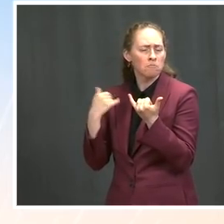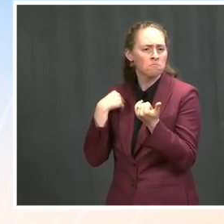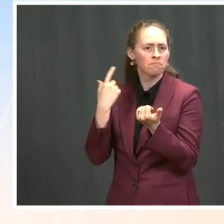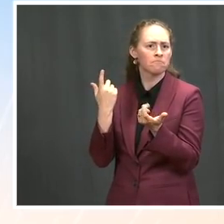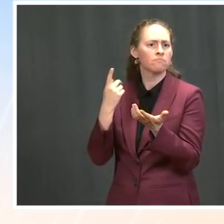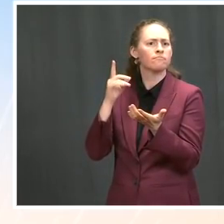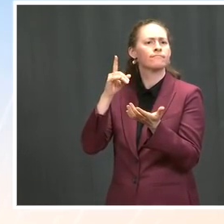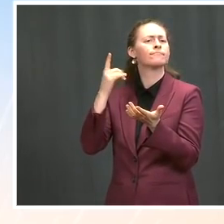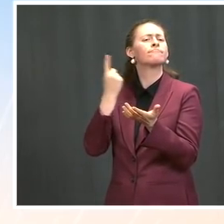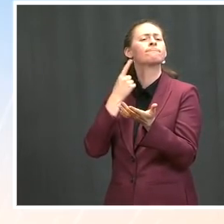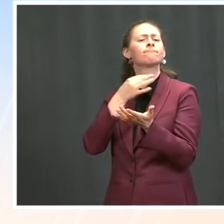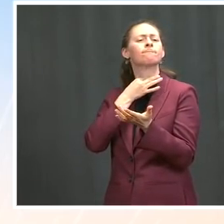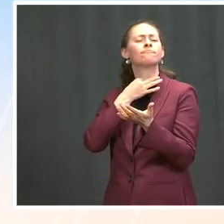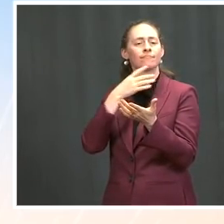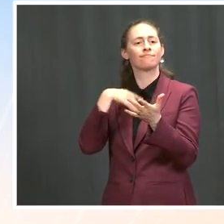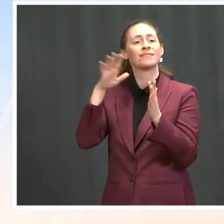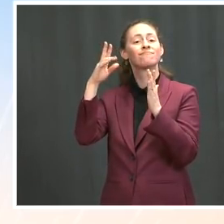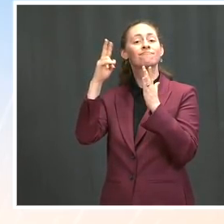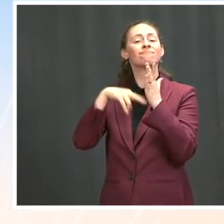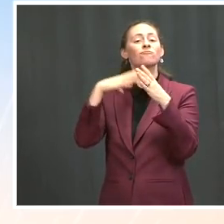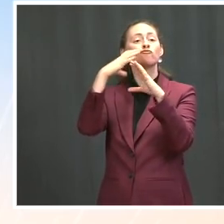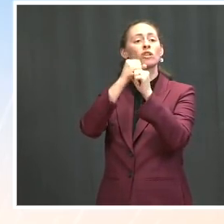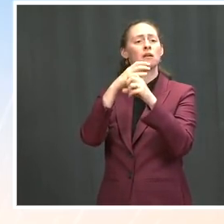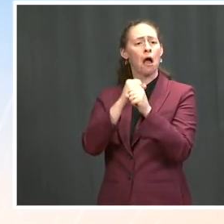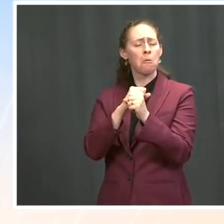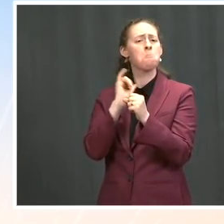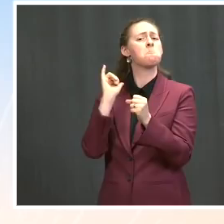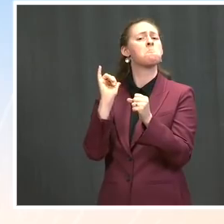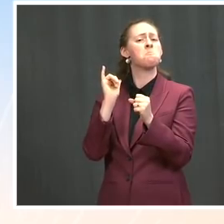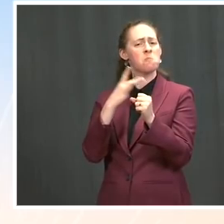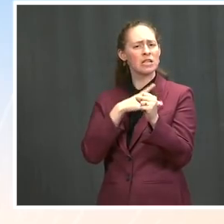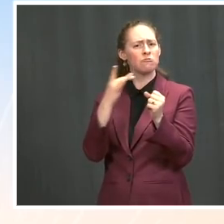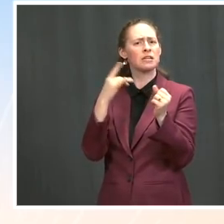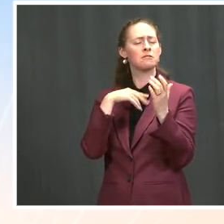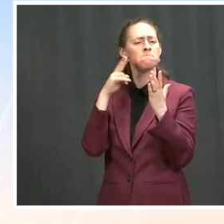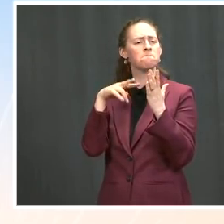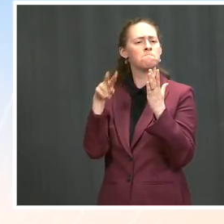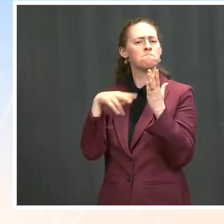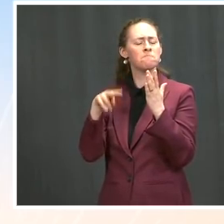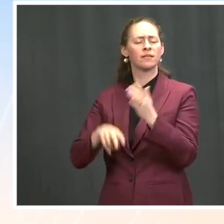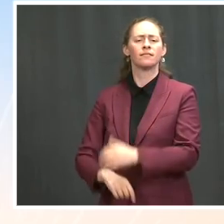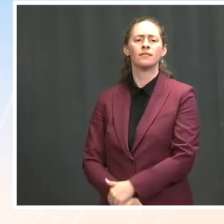of what was going to be discussed at that meeting. You know, it could be anything from the Federal Reserve's